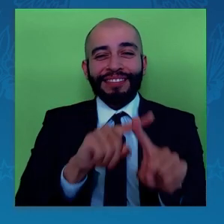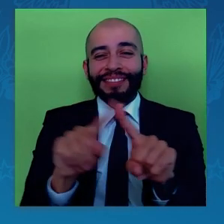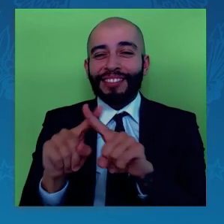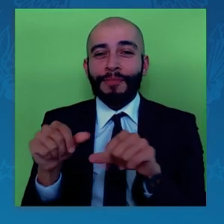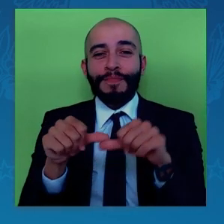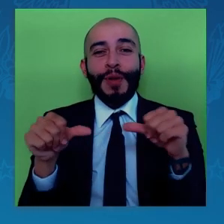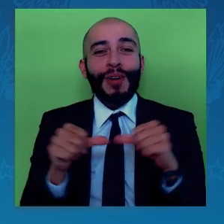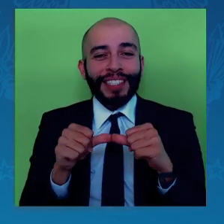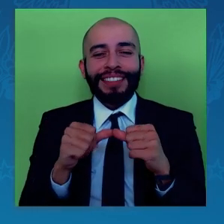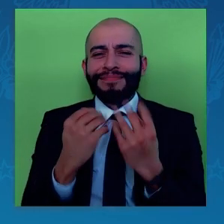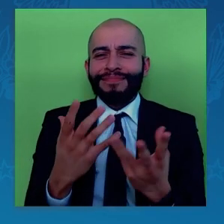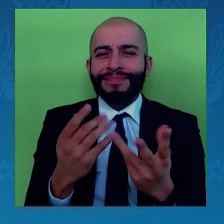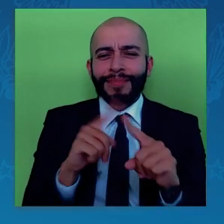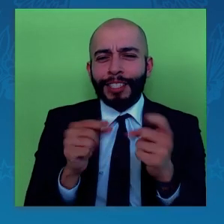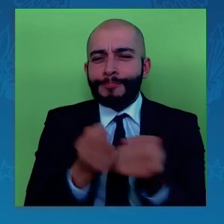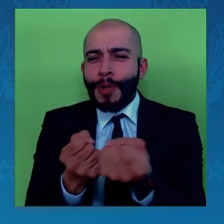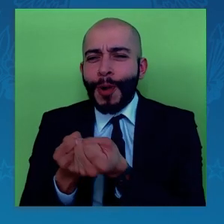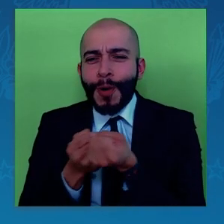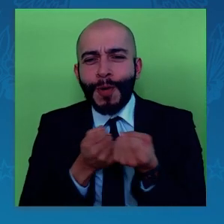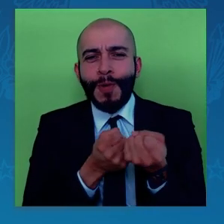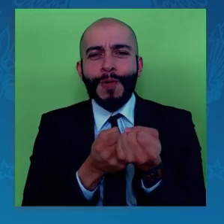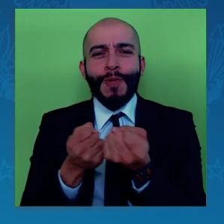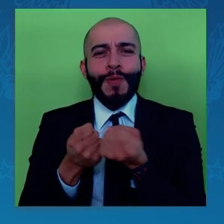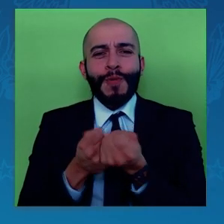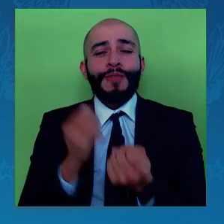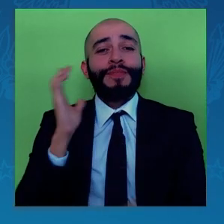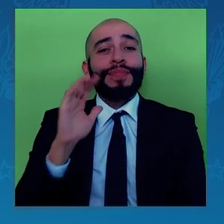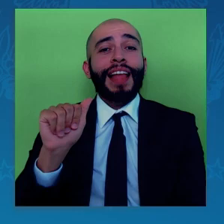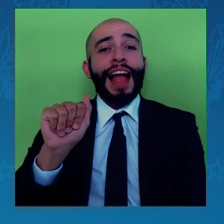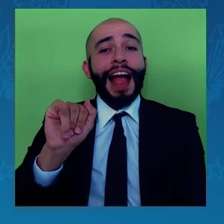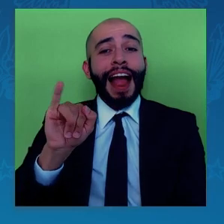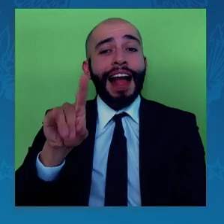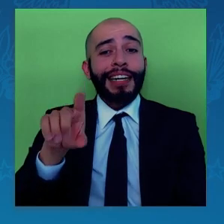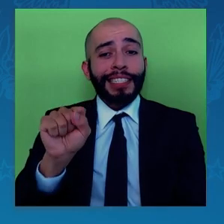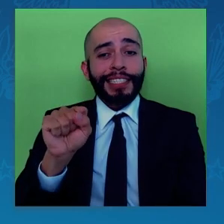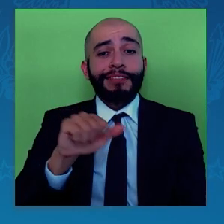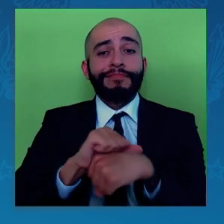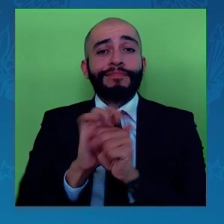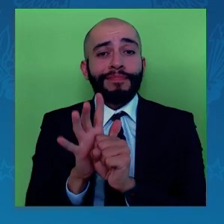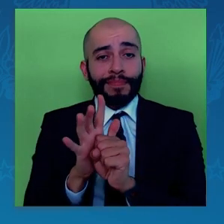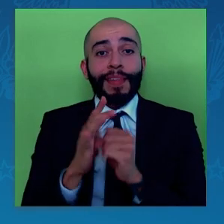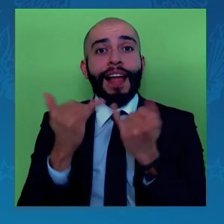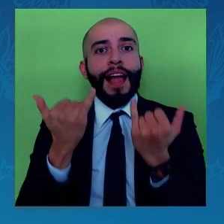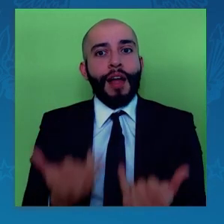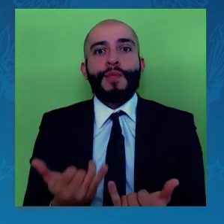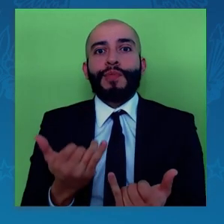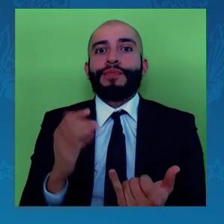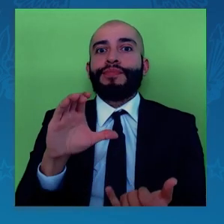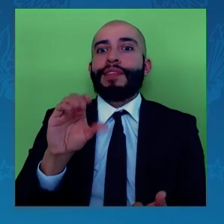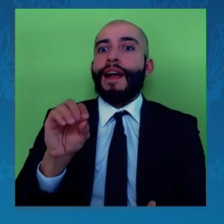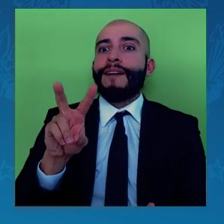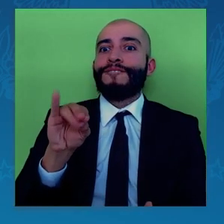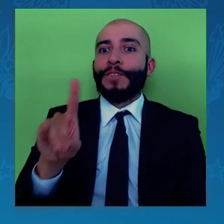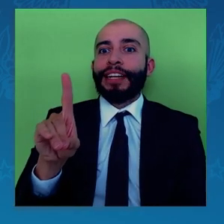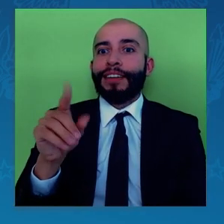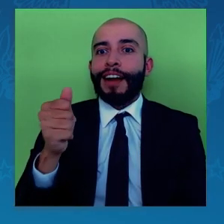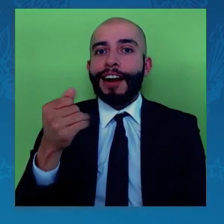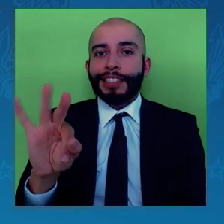through the Provider Relief Fund and improving the health and well-being of mothers and children. For decades, our programs have directly addressed